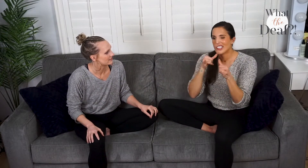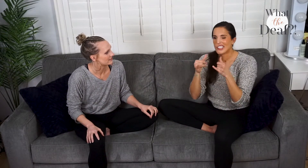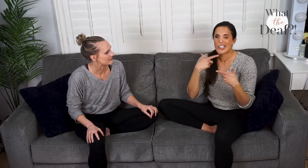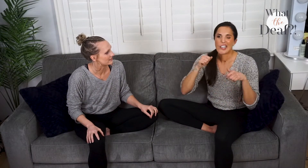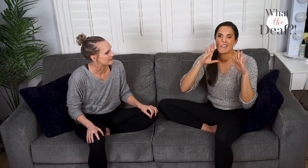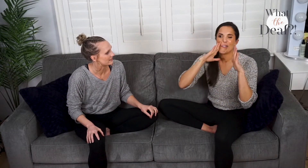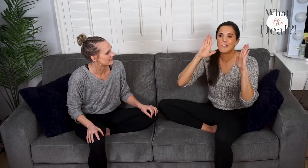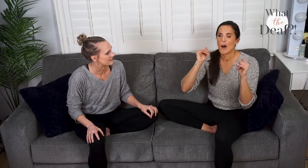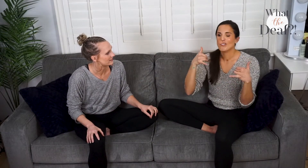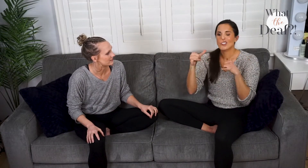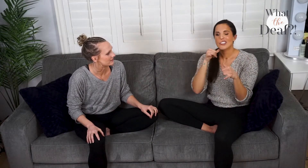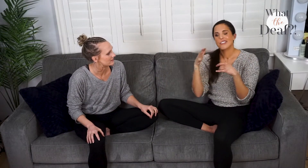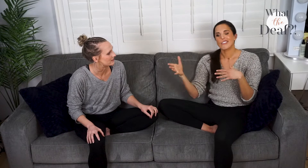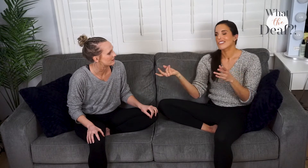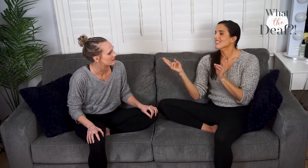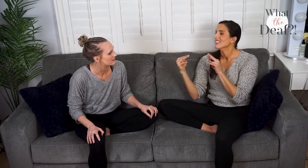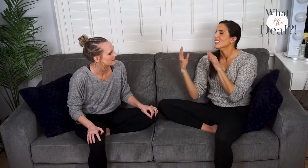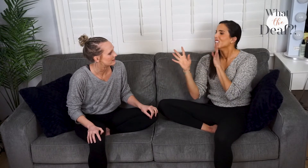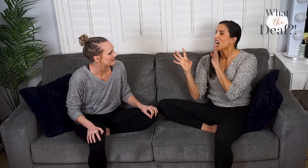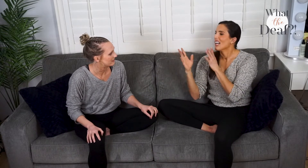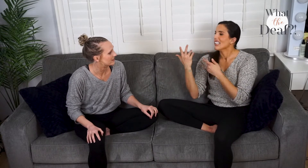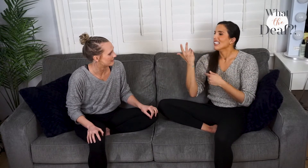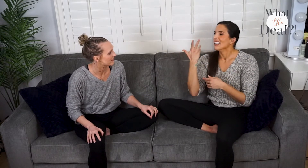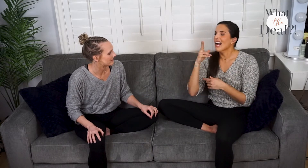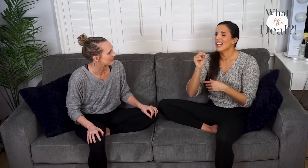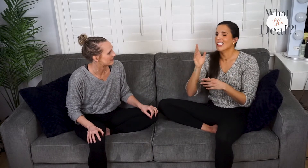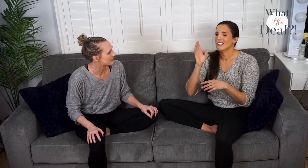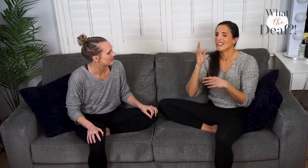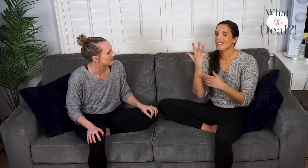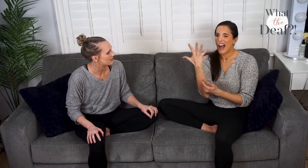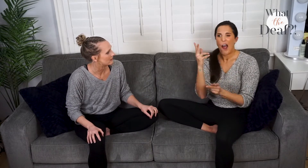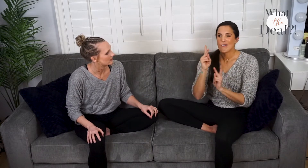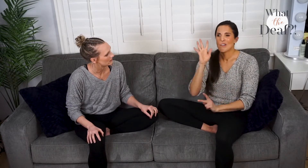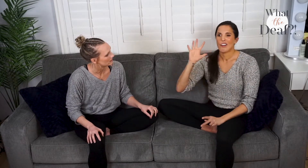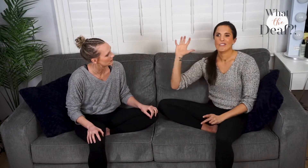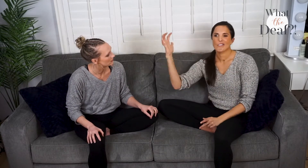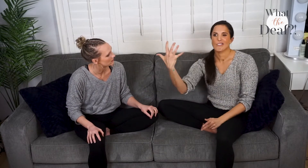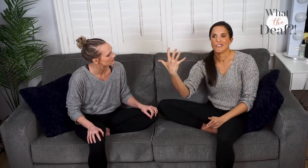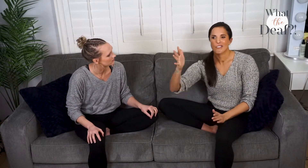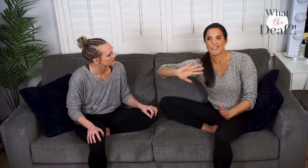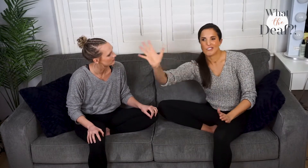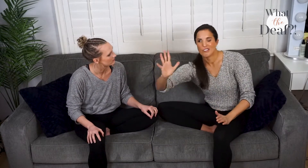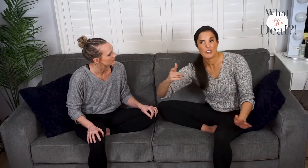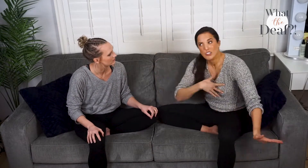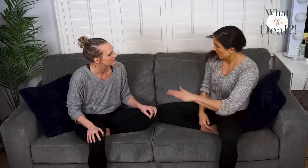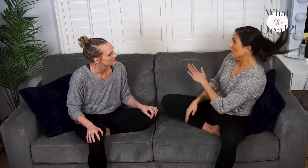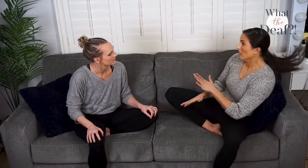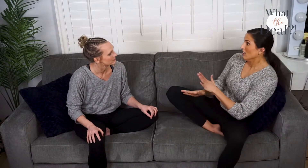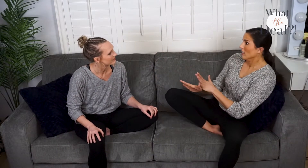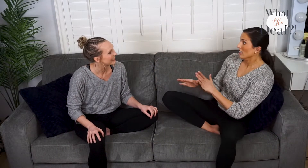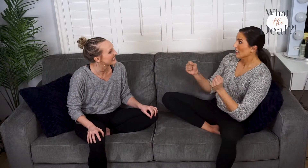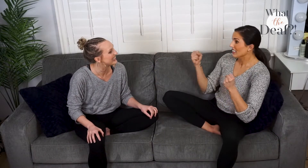I mean really Carly and I did not expect anyone to come. We were just drinking and talking and then five people just came into our peripheral,